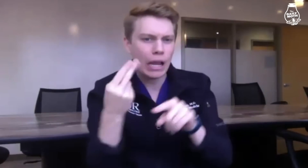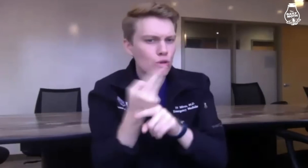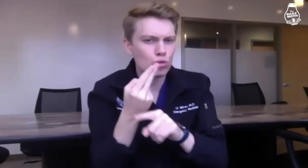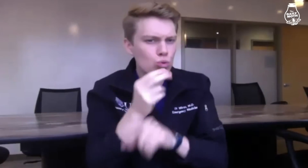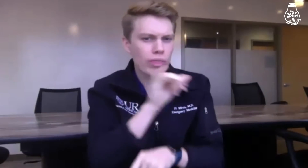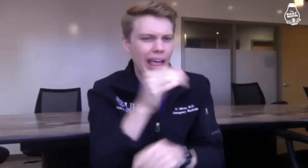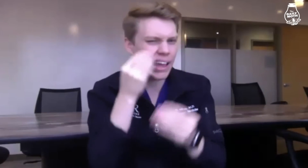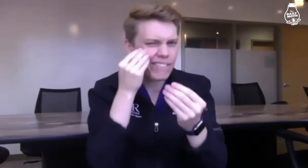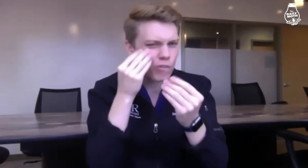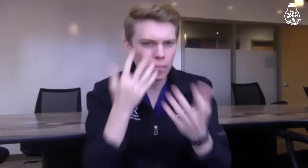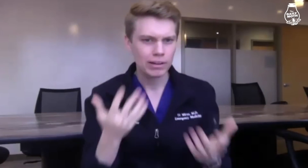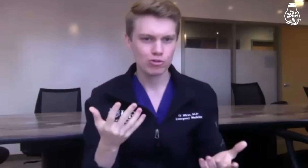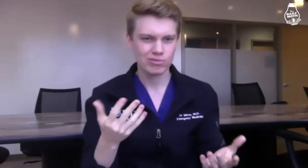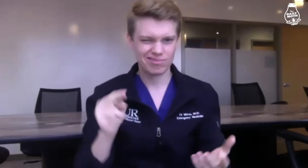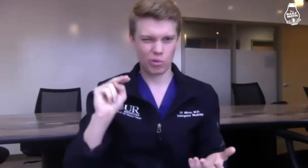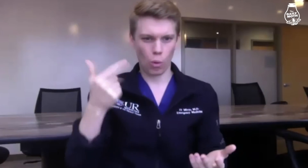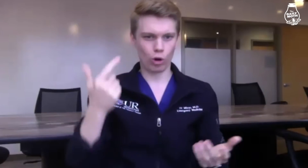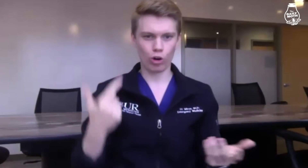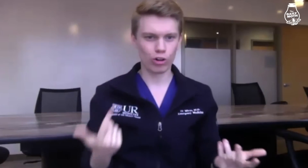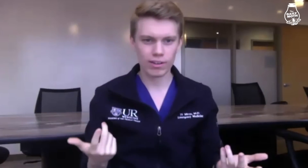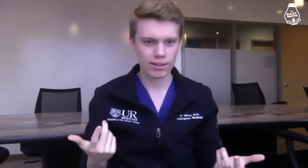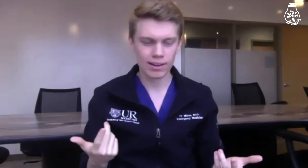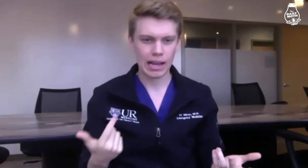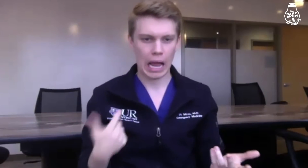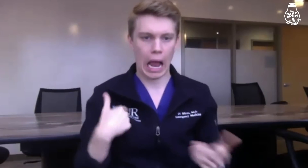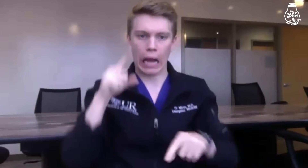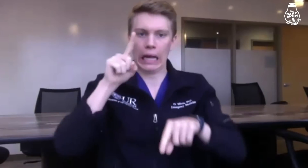I can't use that information. It's no good.